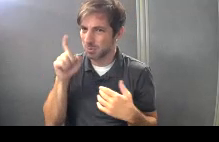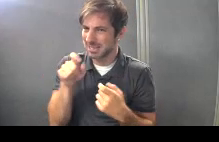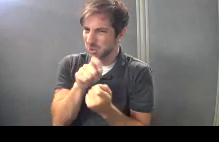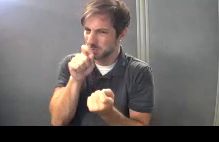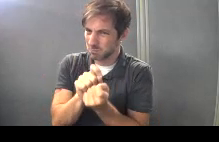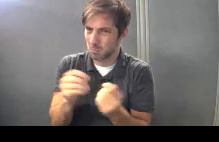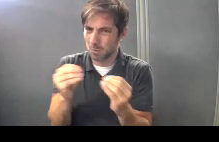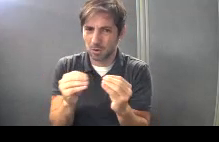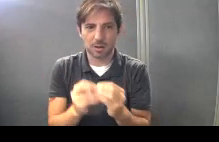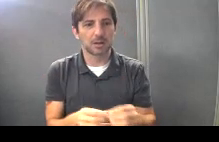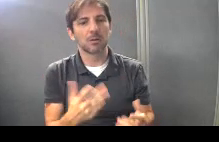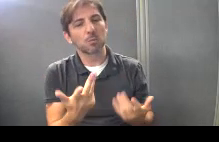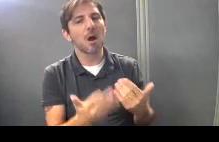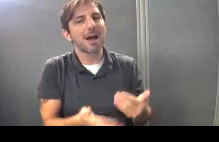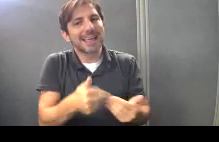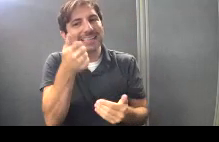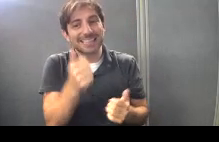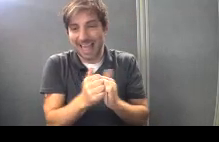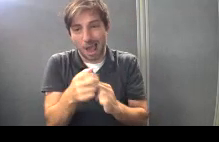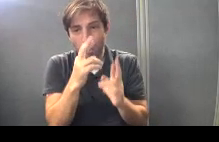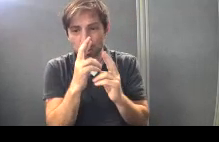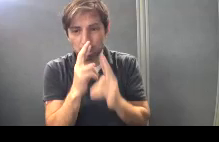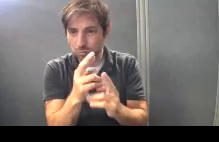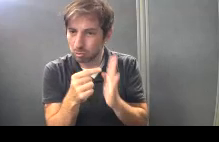THE EASIEST WAY TO SHOW RESPECT IS TO FOCUS ON THE PERSON, NOT THE DISABILITY.